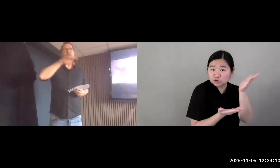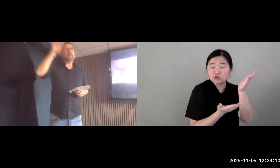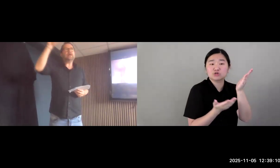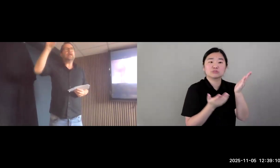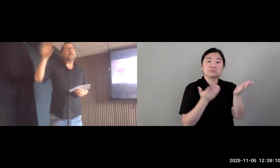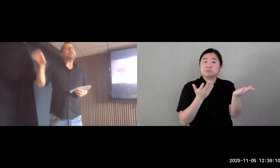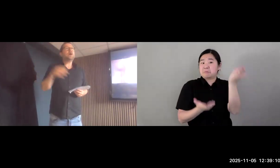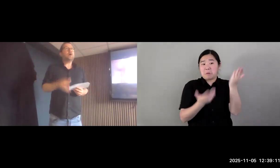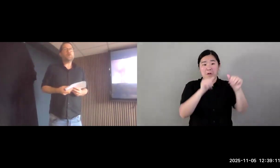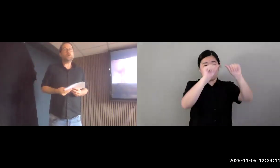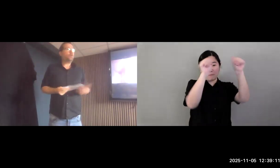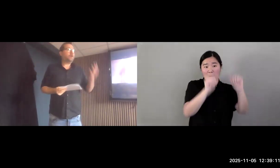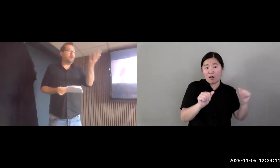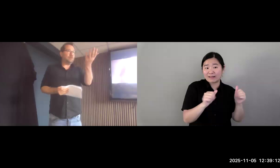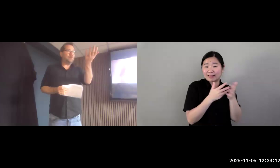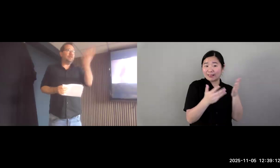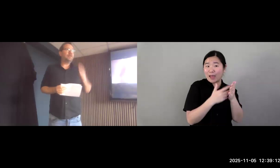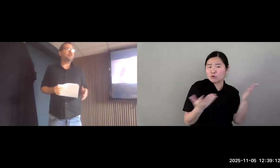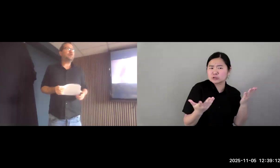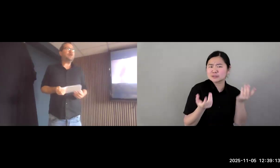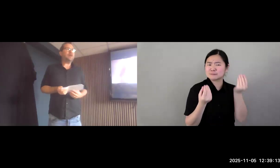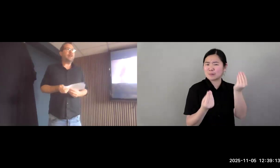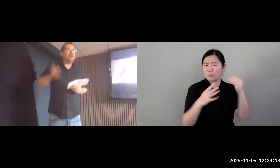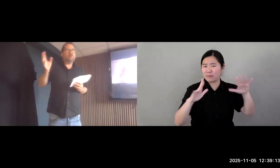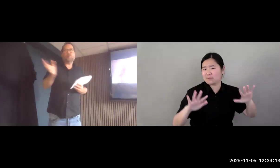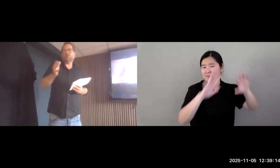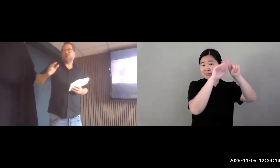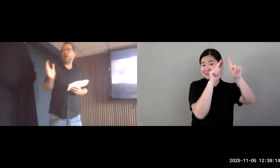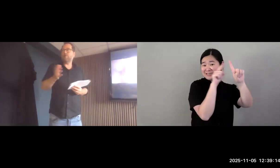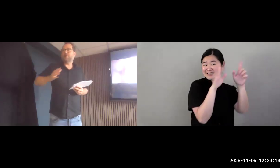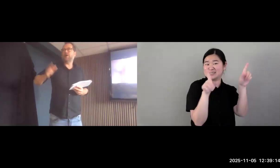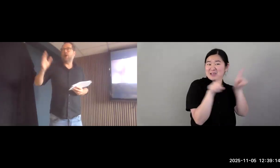Right? And that is also what Debora has been doing, yeah, the influence of